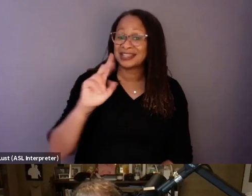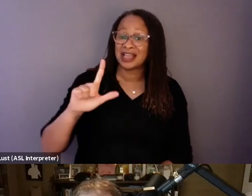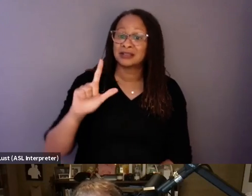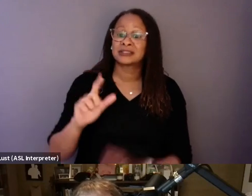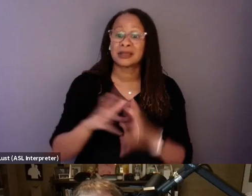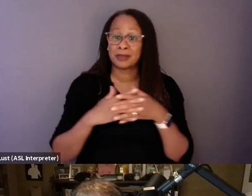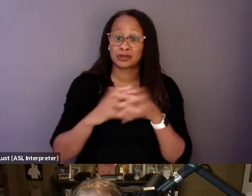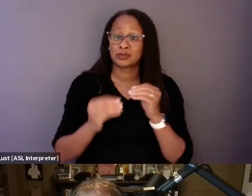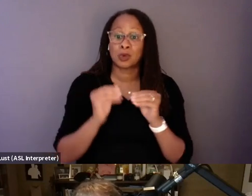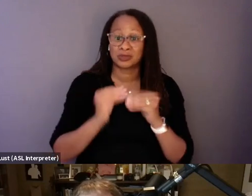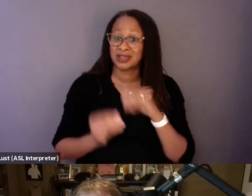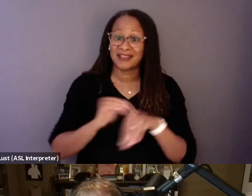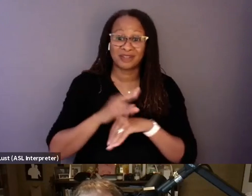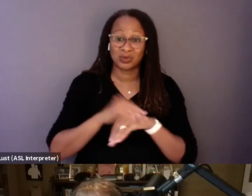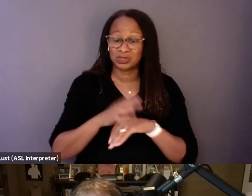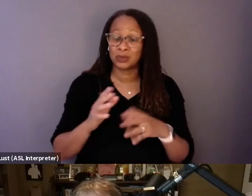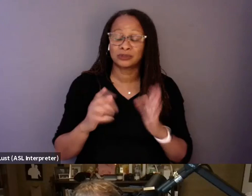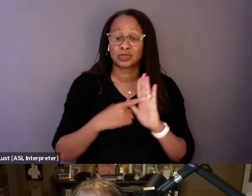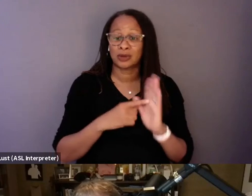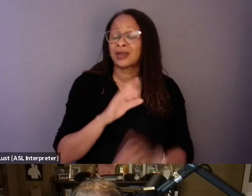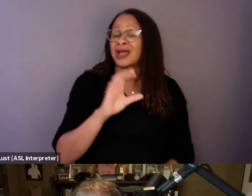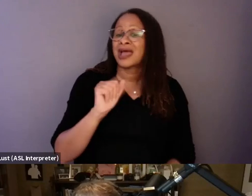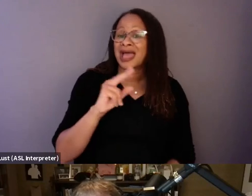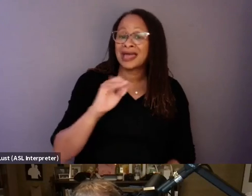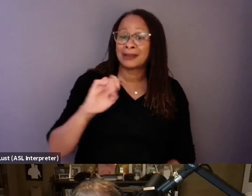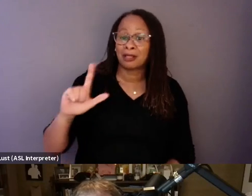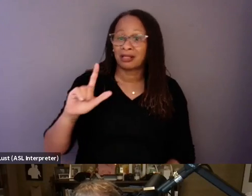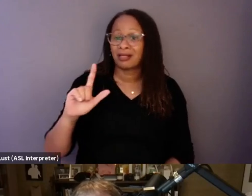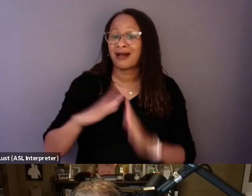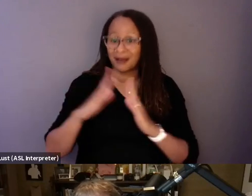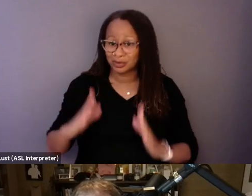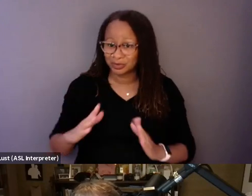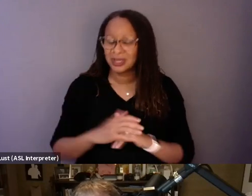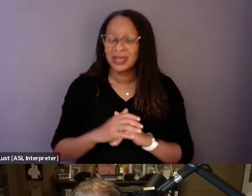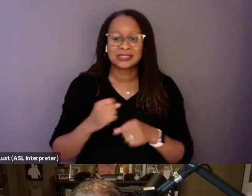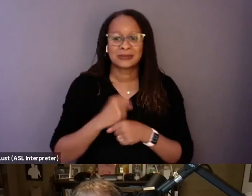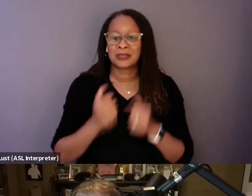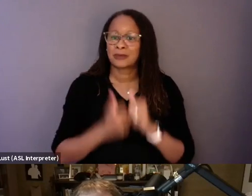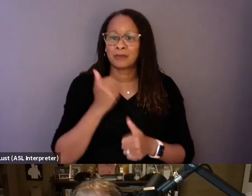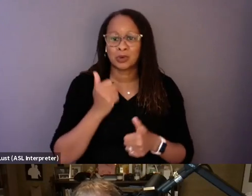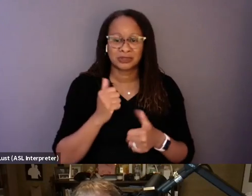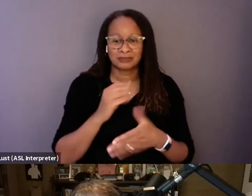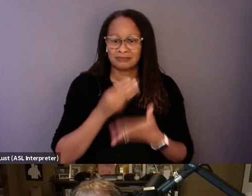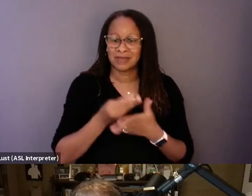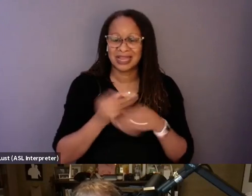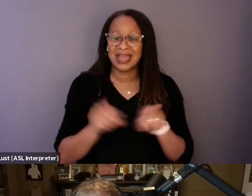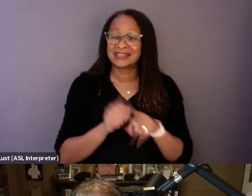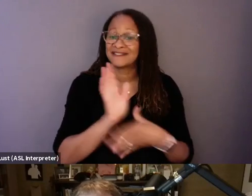Animal House is the highest grossing comedy film of all time at that point in 1978. I mean, what an amazing hatrick.